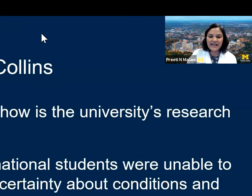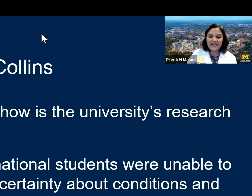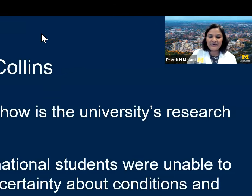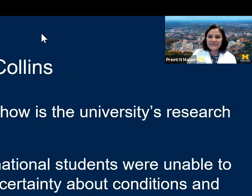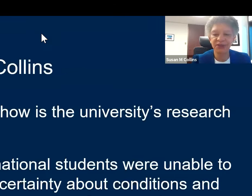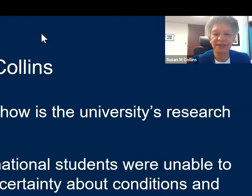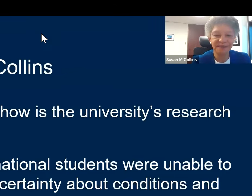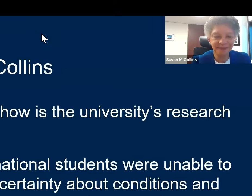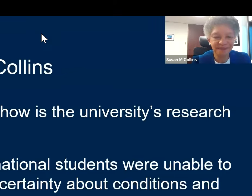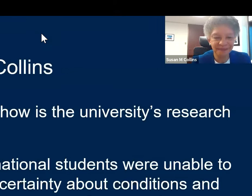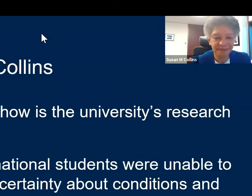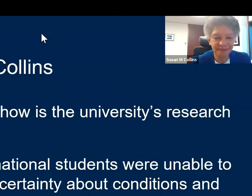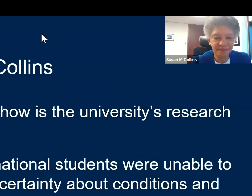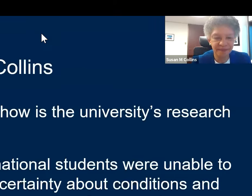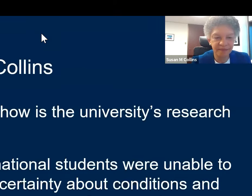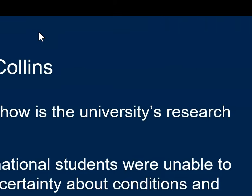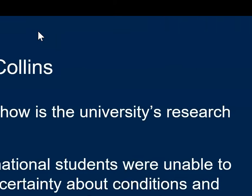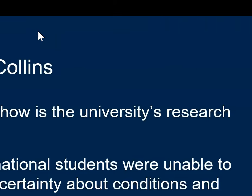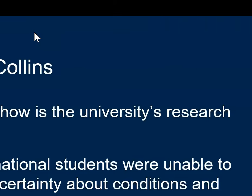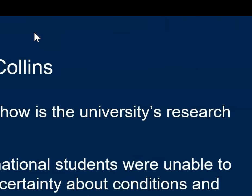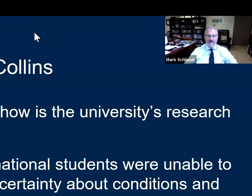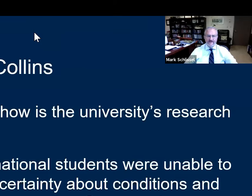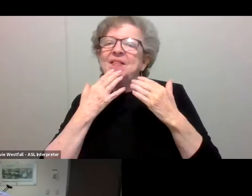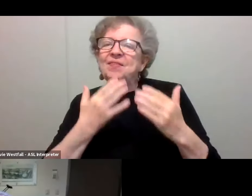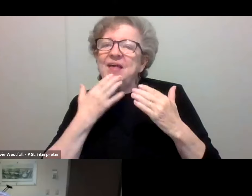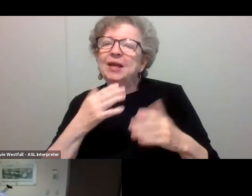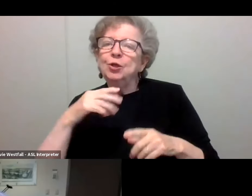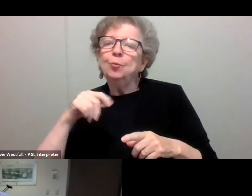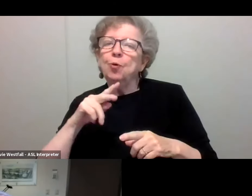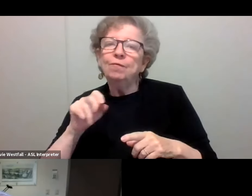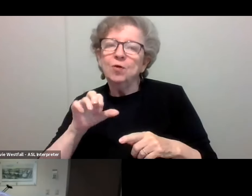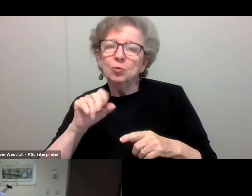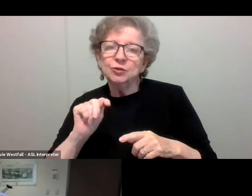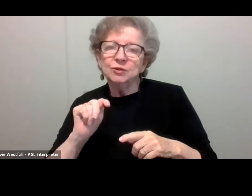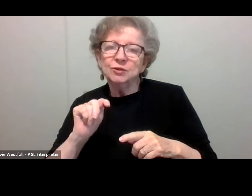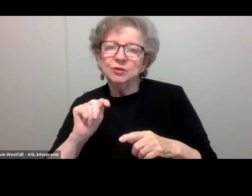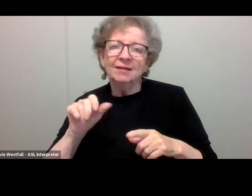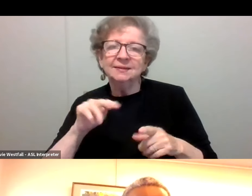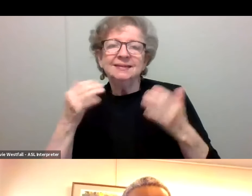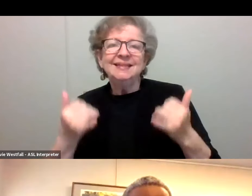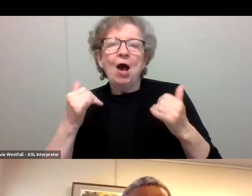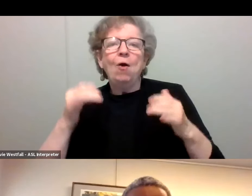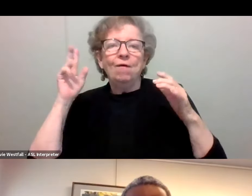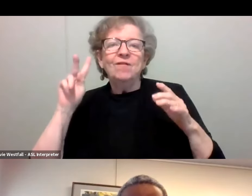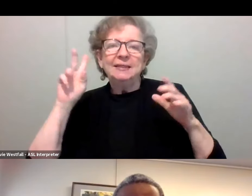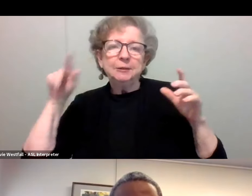So, thank you. - Absolutely. Thanks very much, Provost Collins. Next we'll bring on Vice President for Student Life, Martino Harmon,